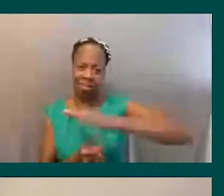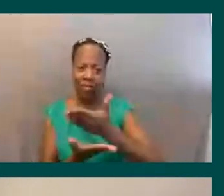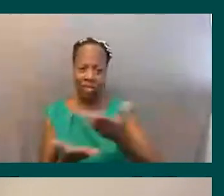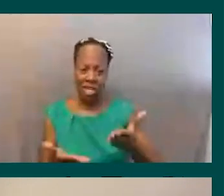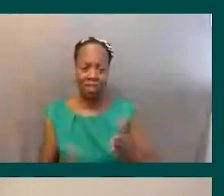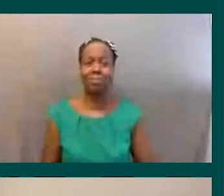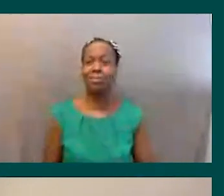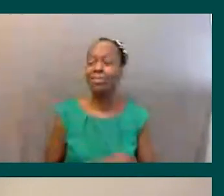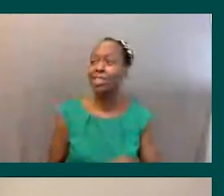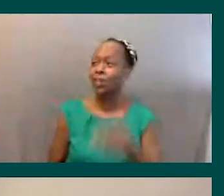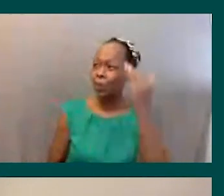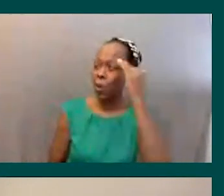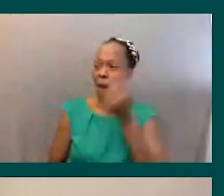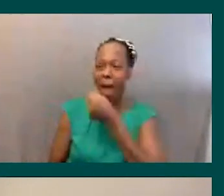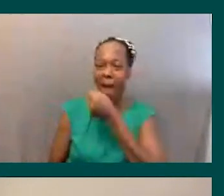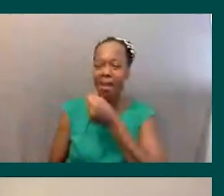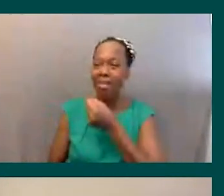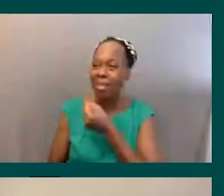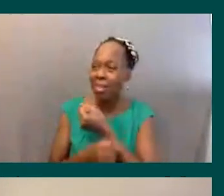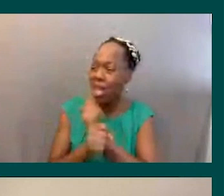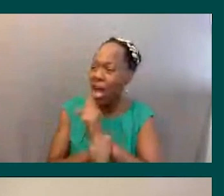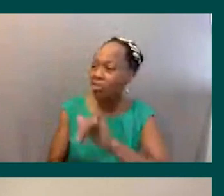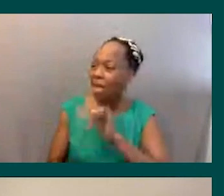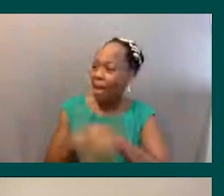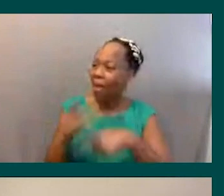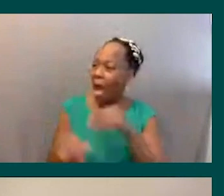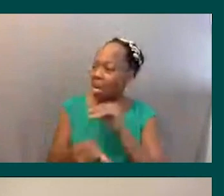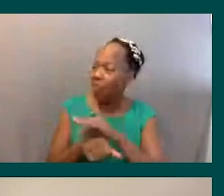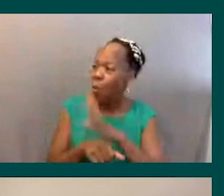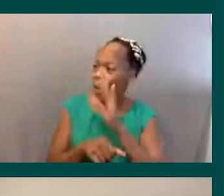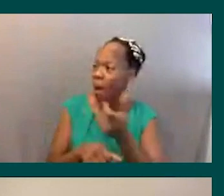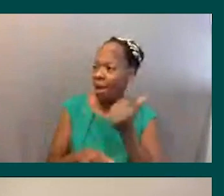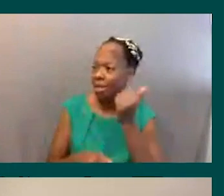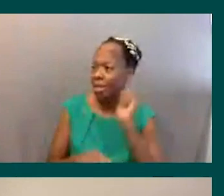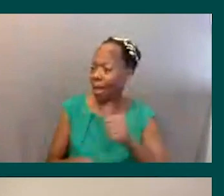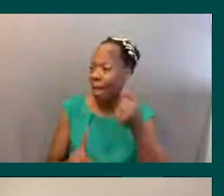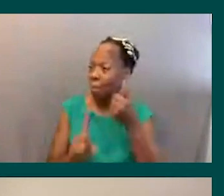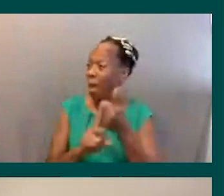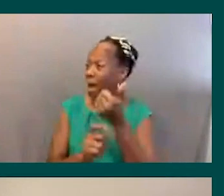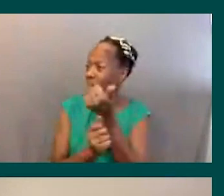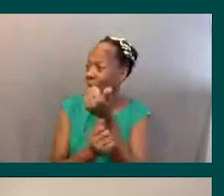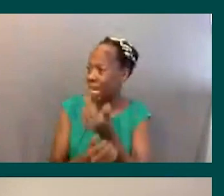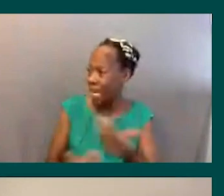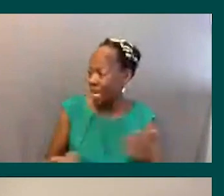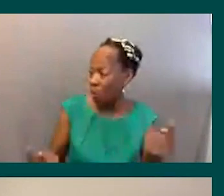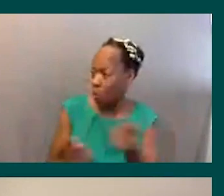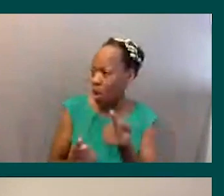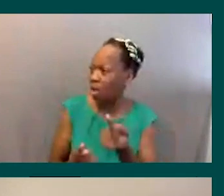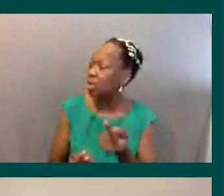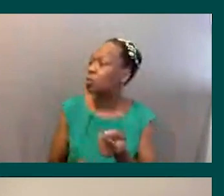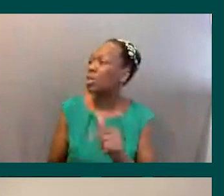Obviously we've just spoken about now, like what is cerebral palsy? How does it sort of affect you when you're sort of looking at this diagnosis?